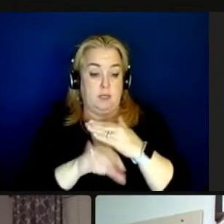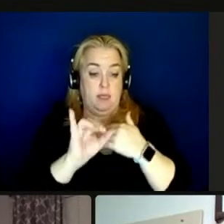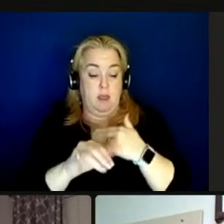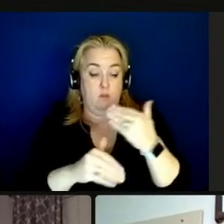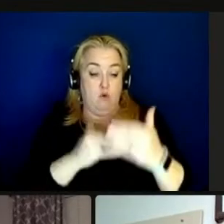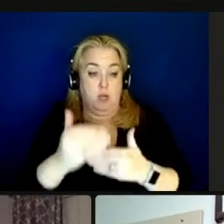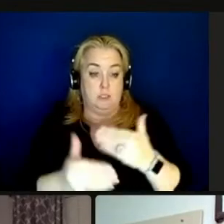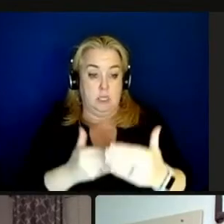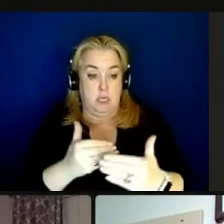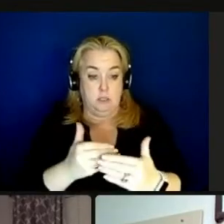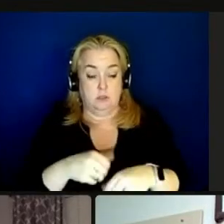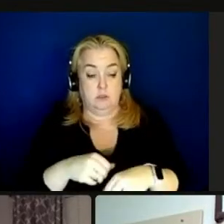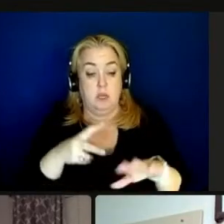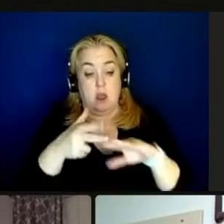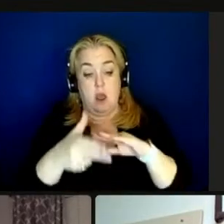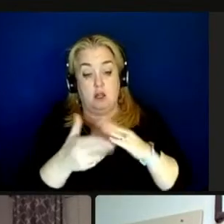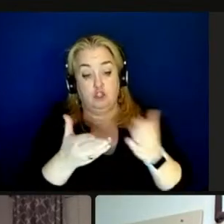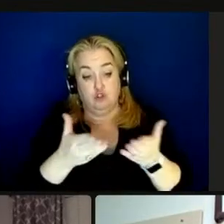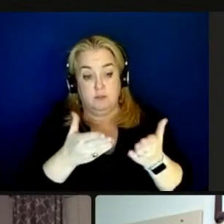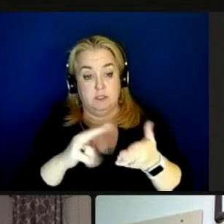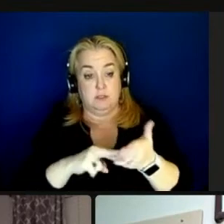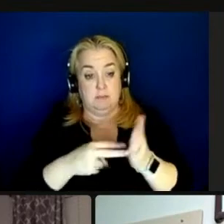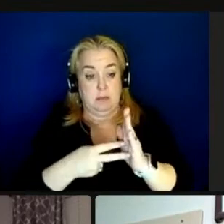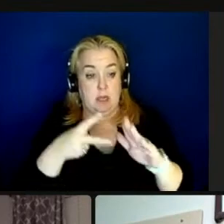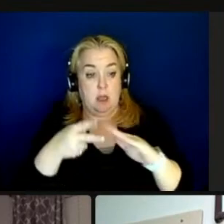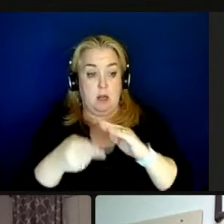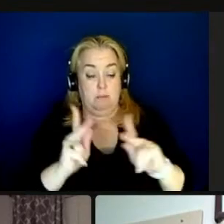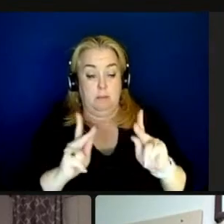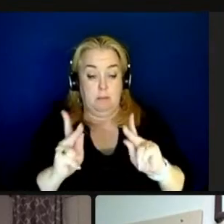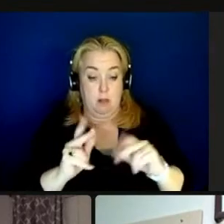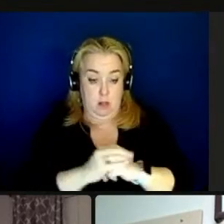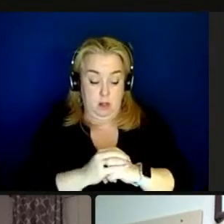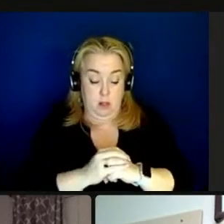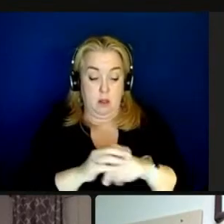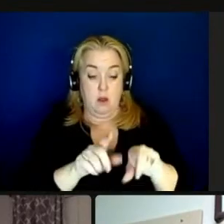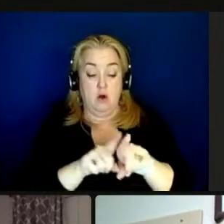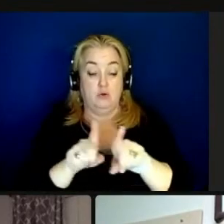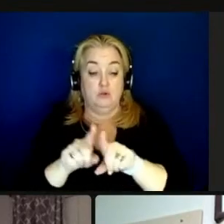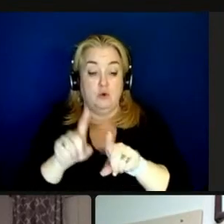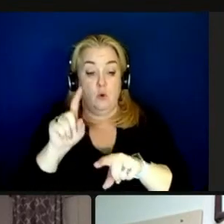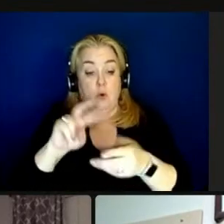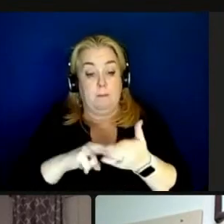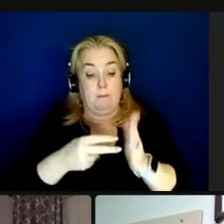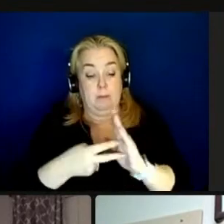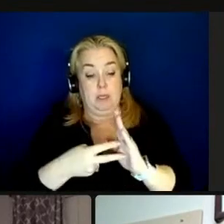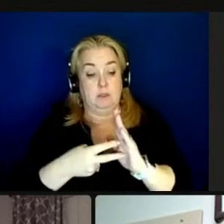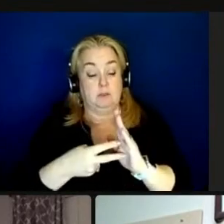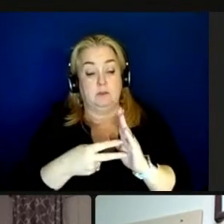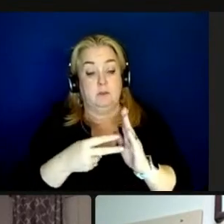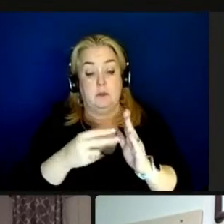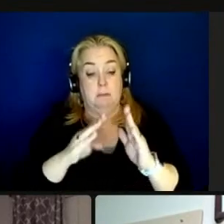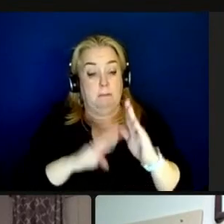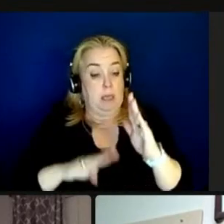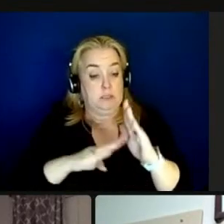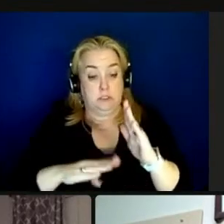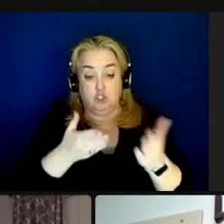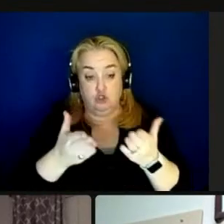THE H.R. SYSTEM BEING THERE TO ACCOMMODATE THAT PROCESS.